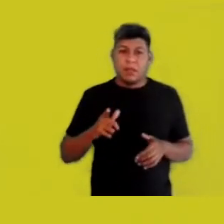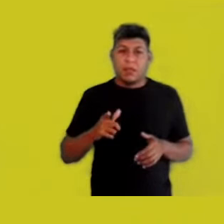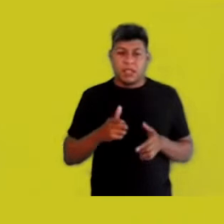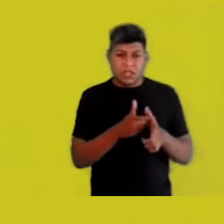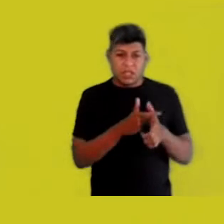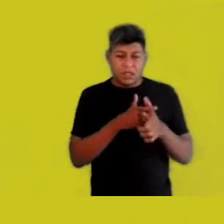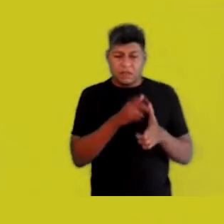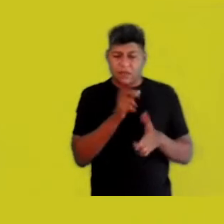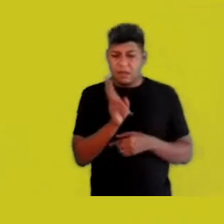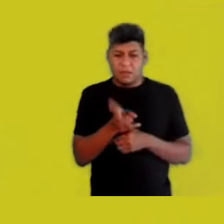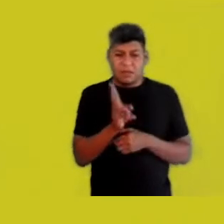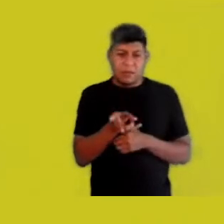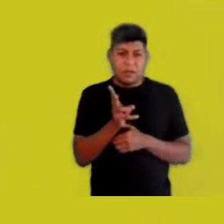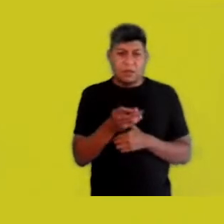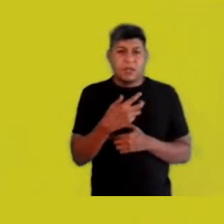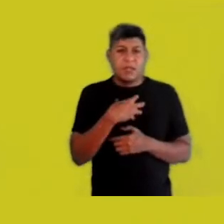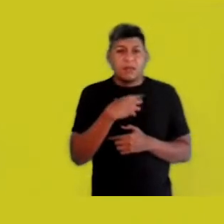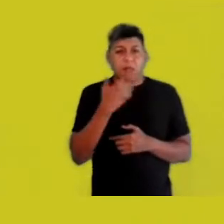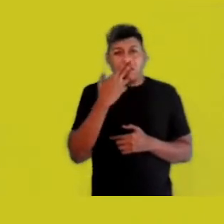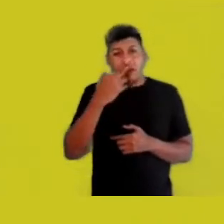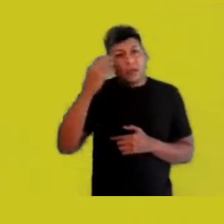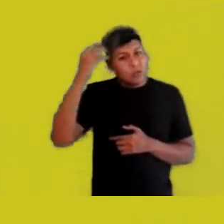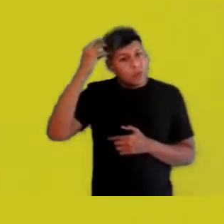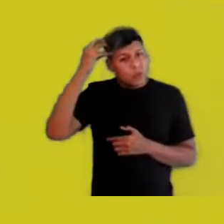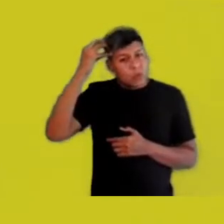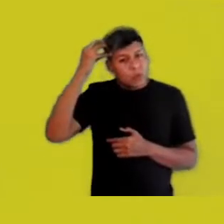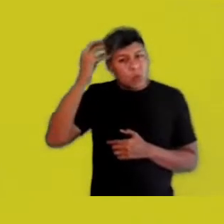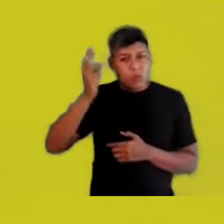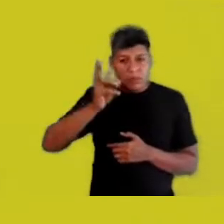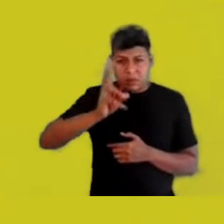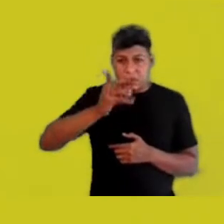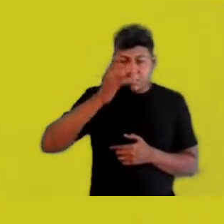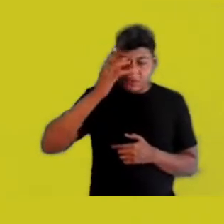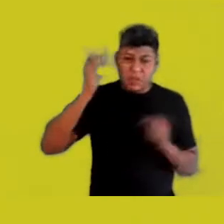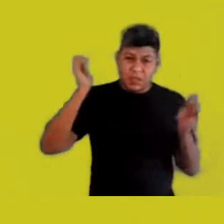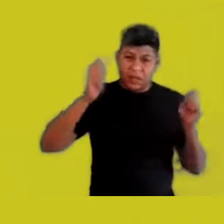a perpetual guilty feeling in the individual for not being able to deal with that excess.